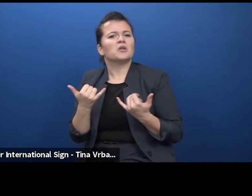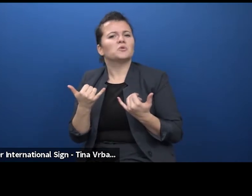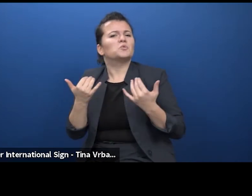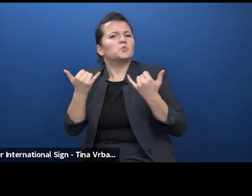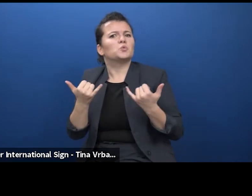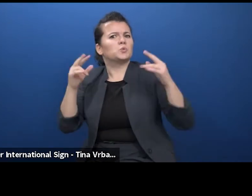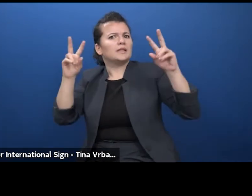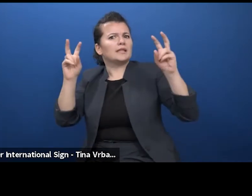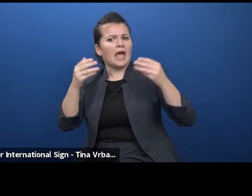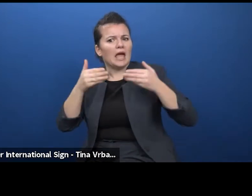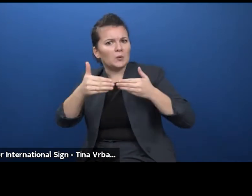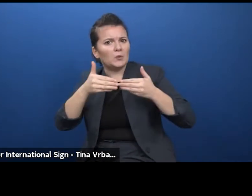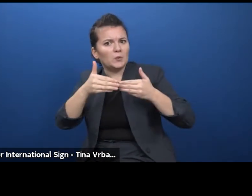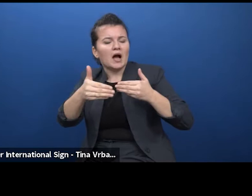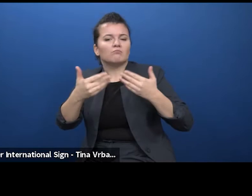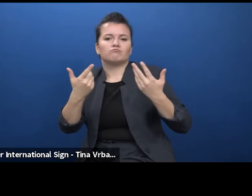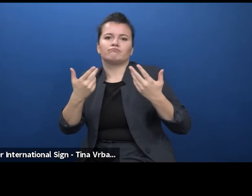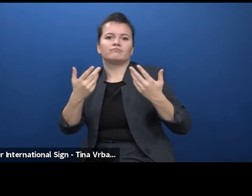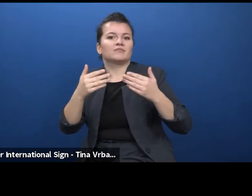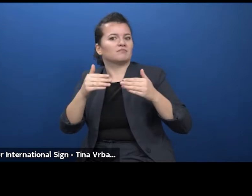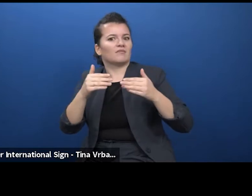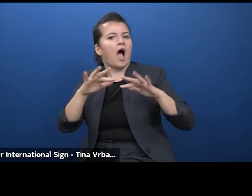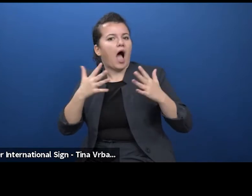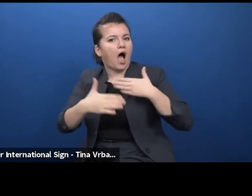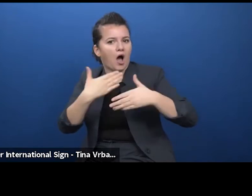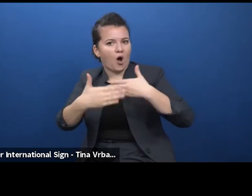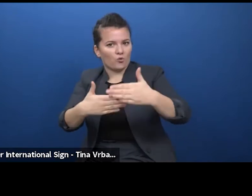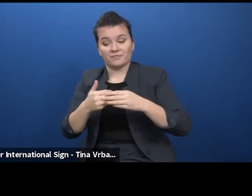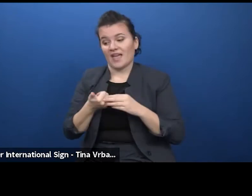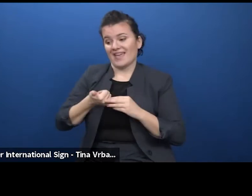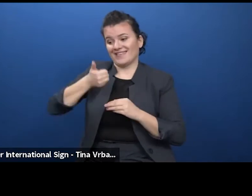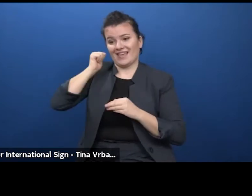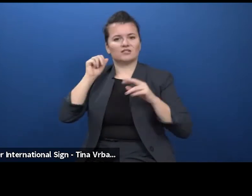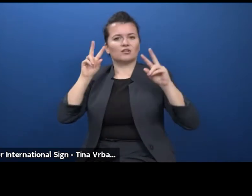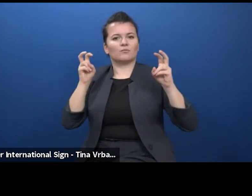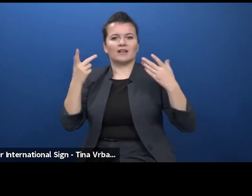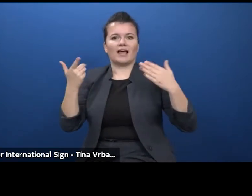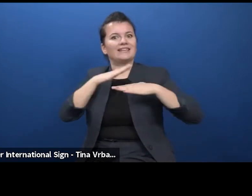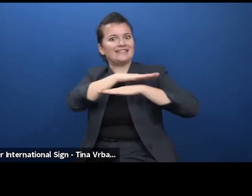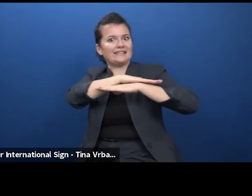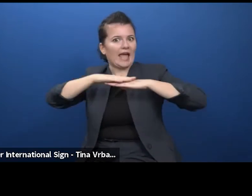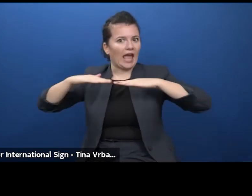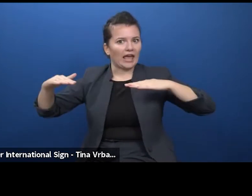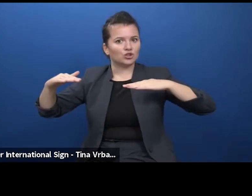Making Progress. After yesterday we have stage, the stage, today we are trying to making progress